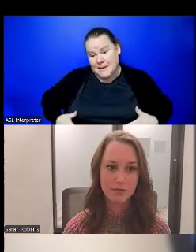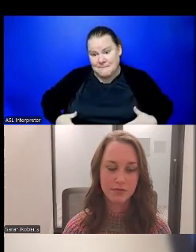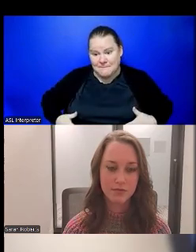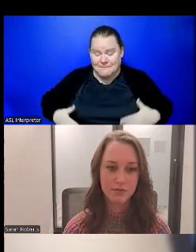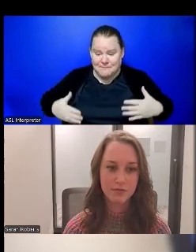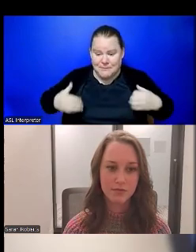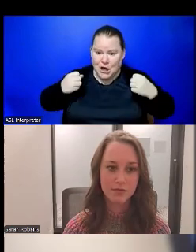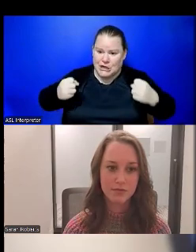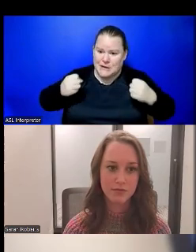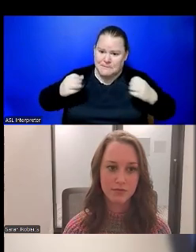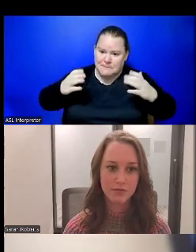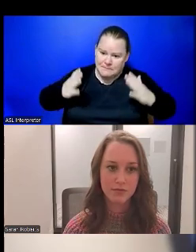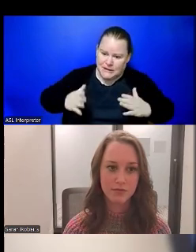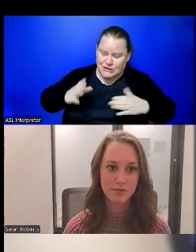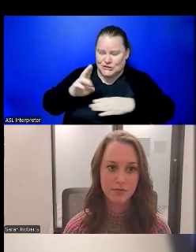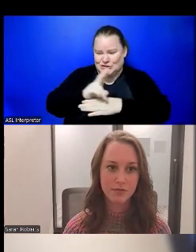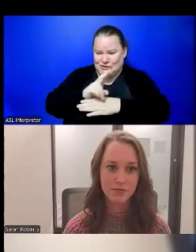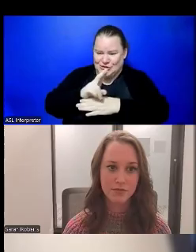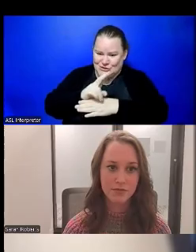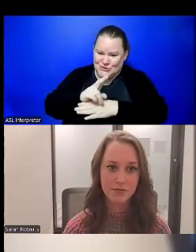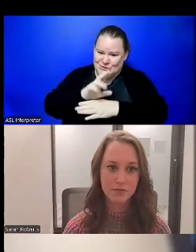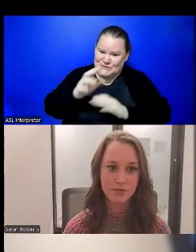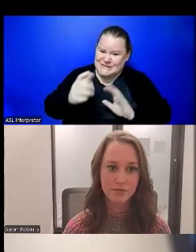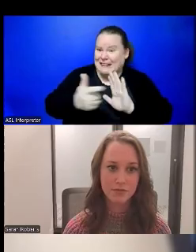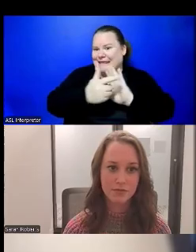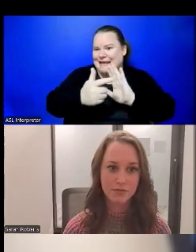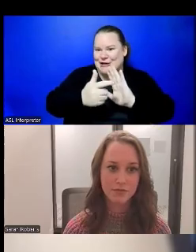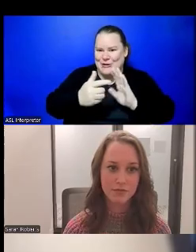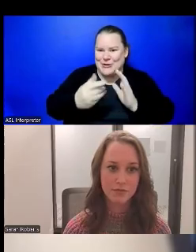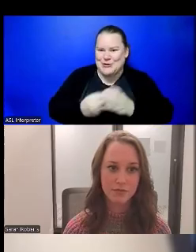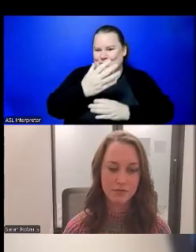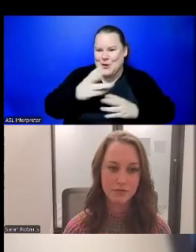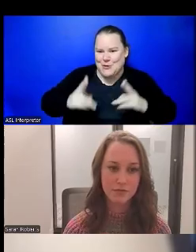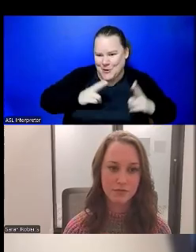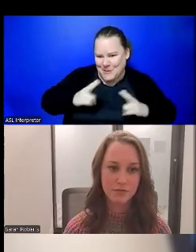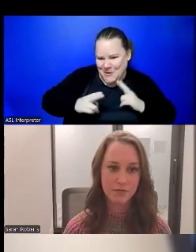illegally is because it builds muscle. It is very, very good at